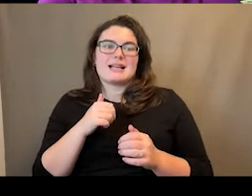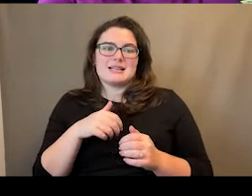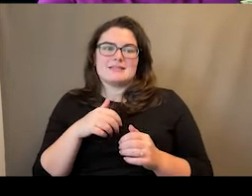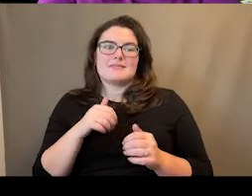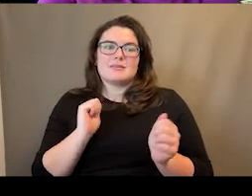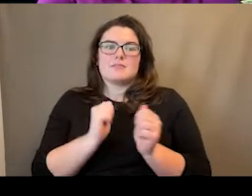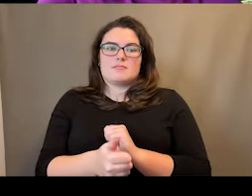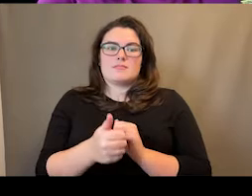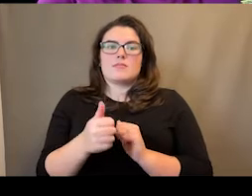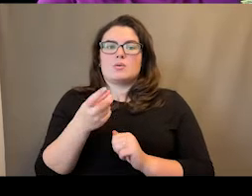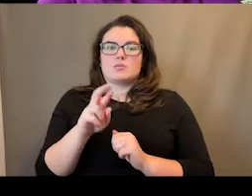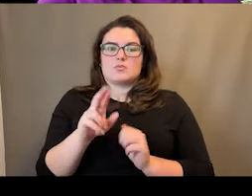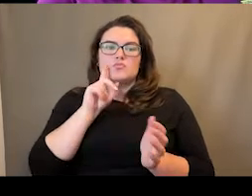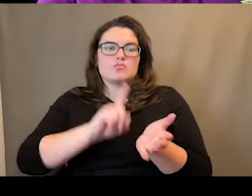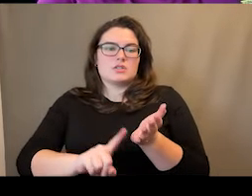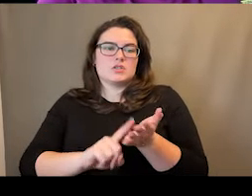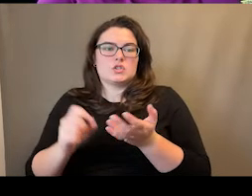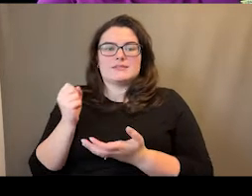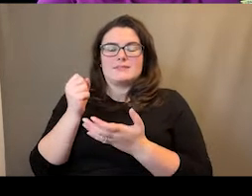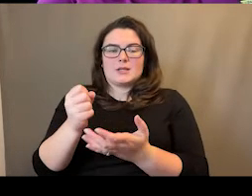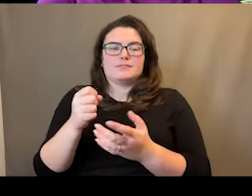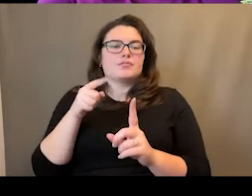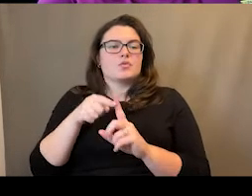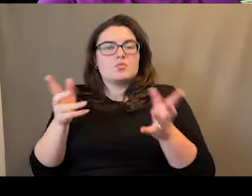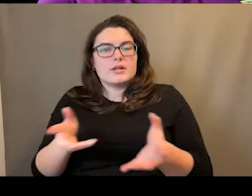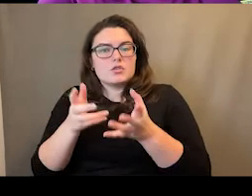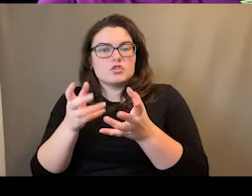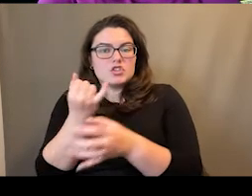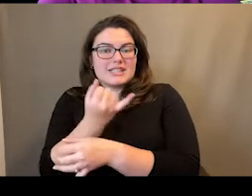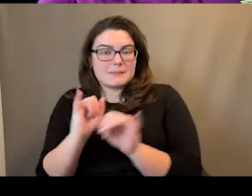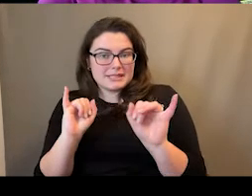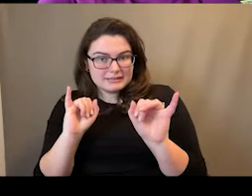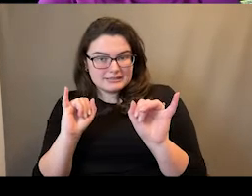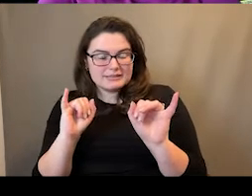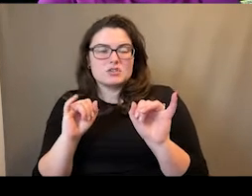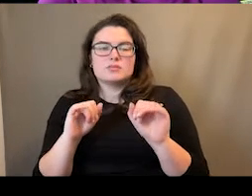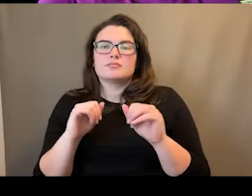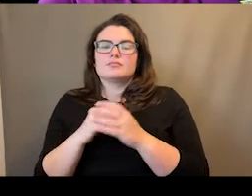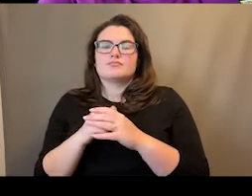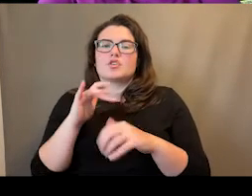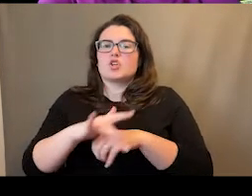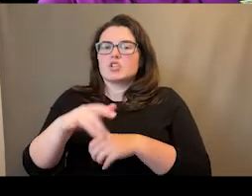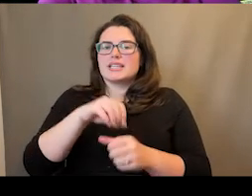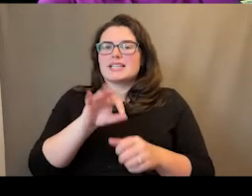These are to encourage independence early in a fellows research career by